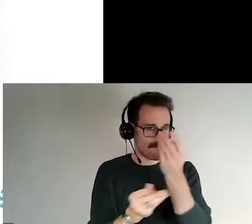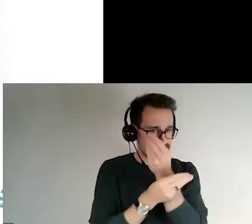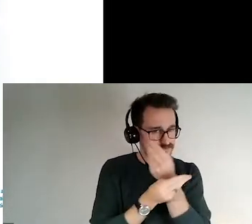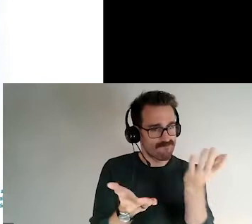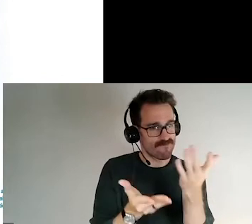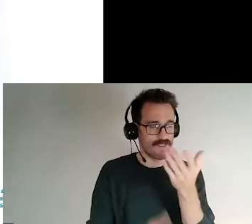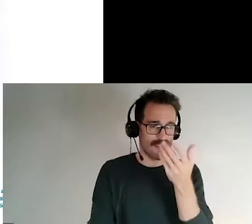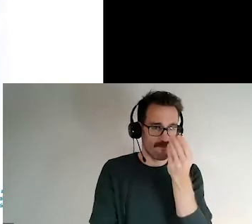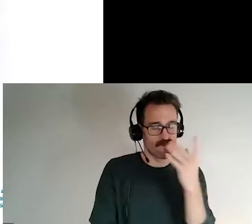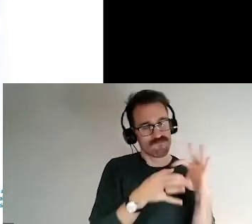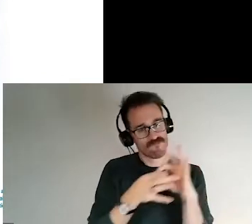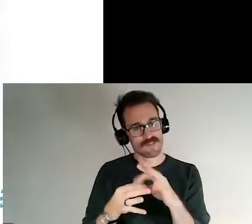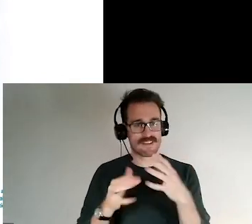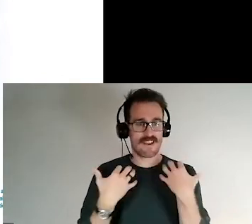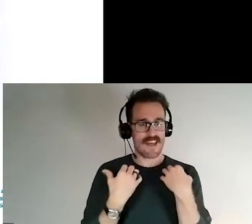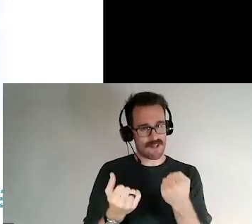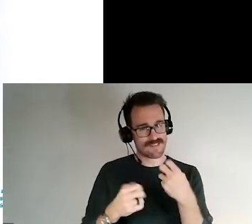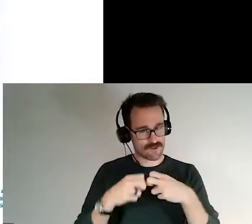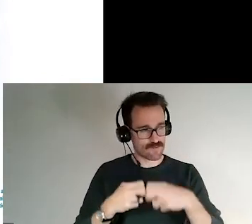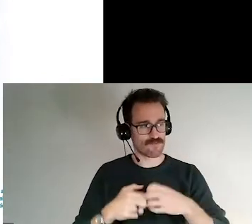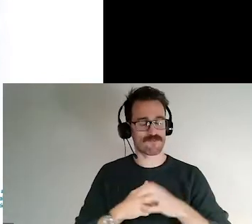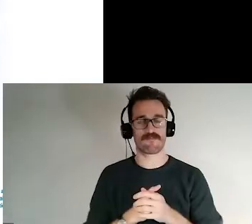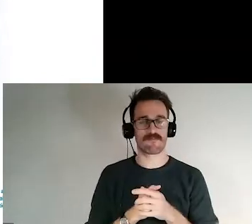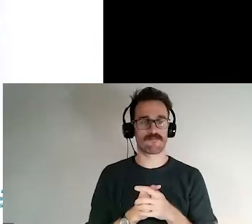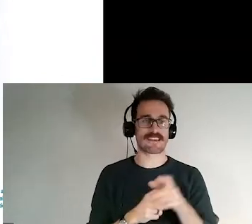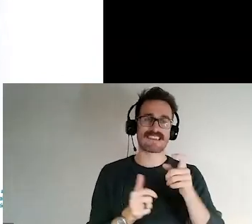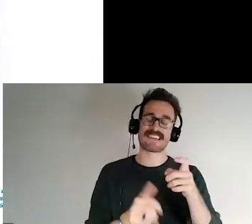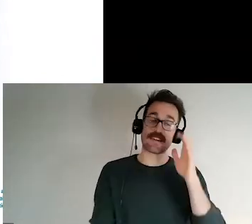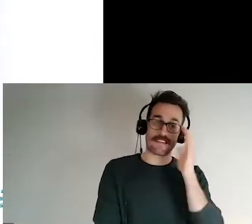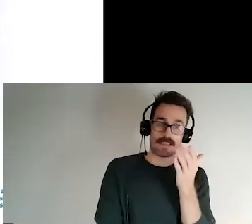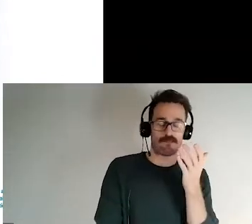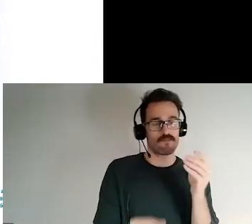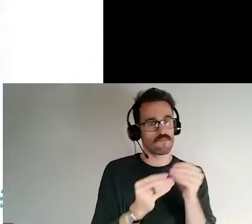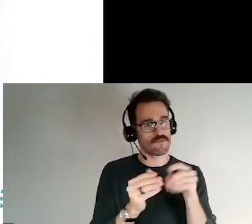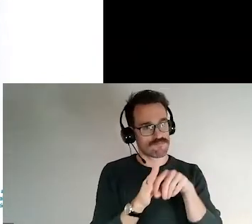And there seems to be a real need for a more consistent and comprehensive approach to assessing